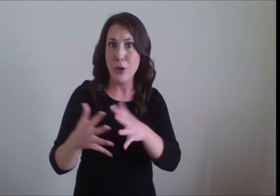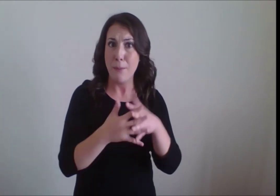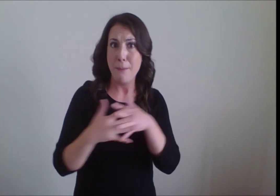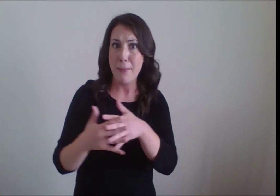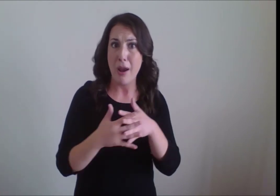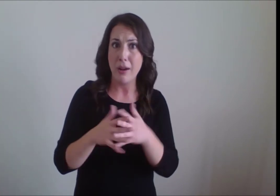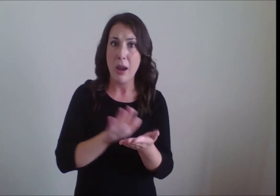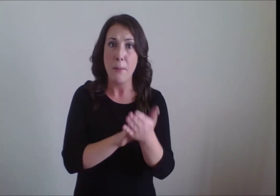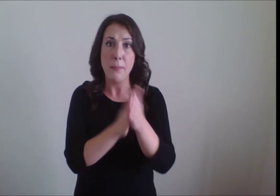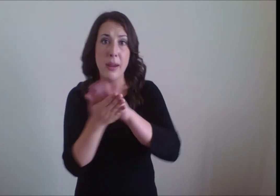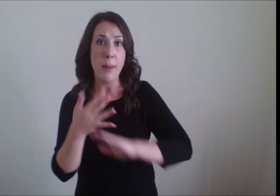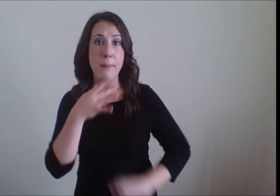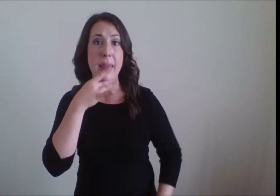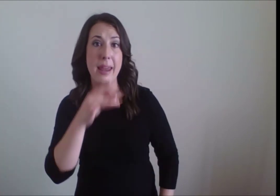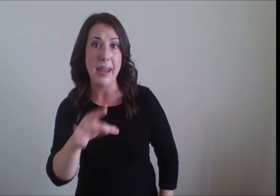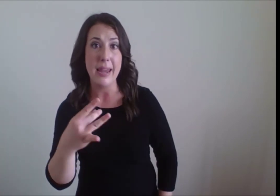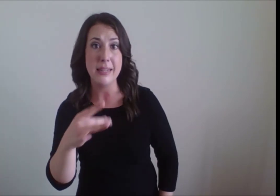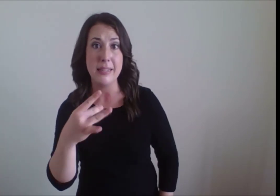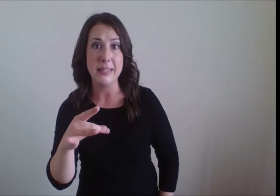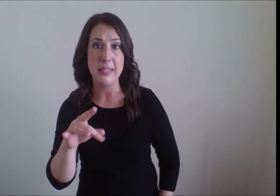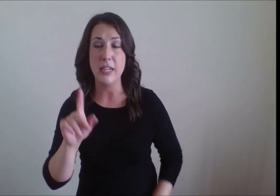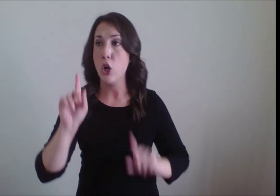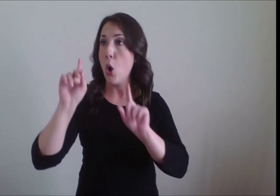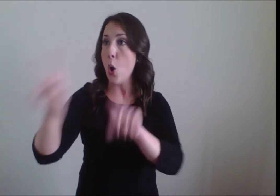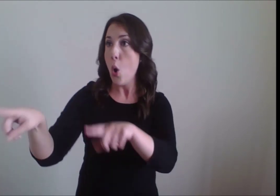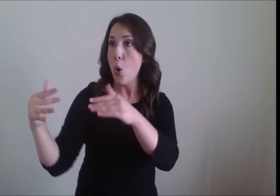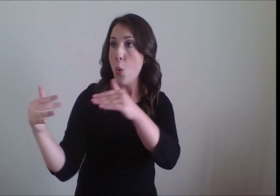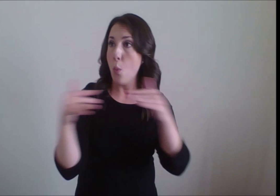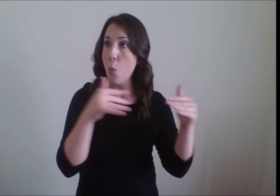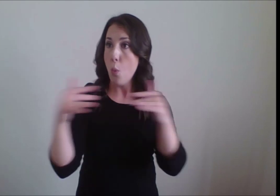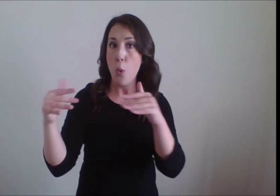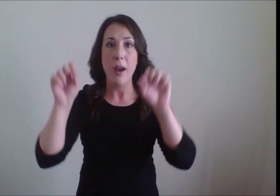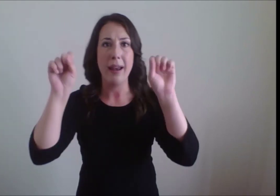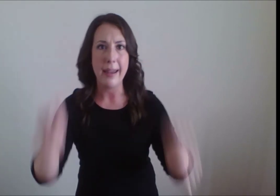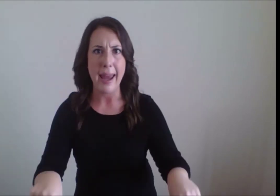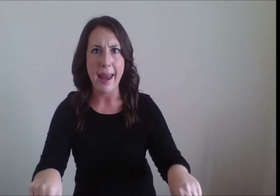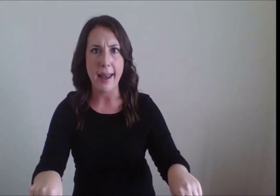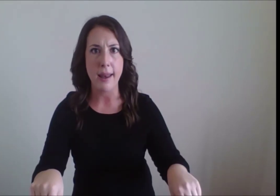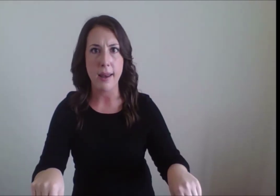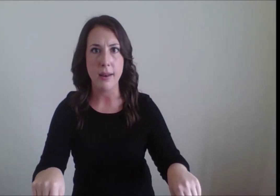When you are eighteen in this country you can go to war.